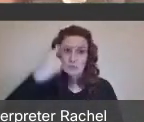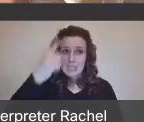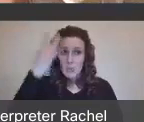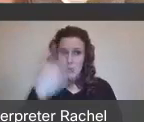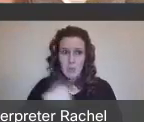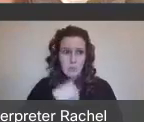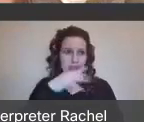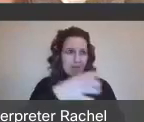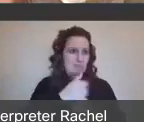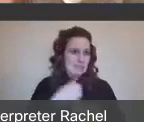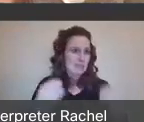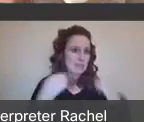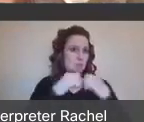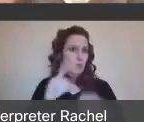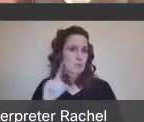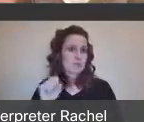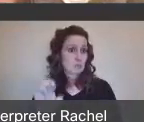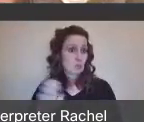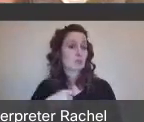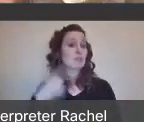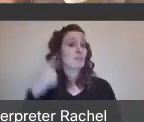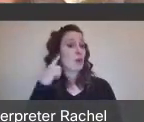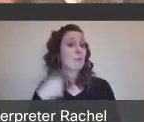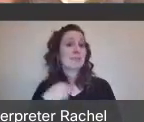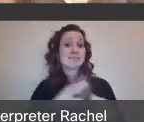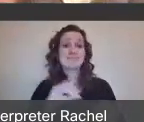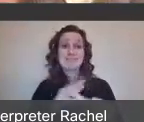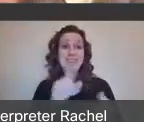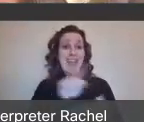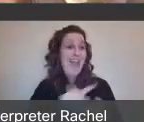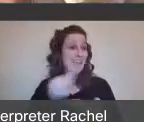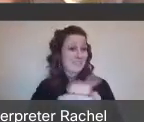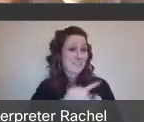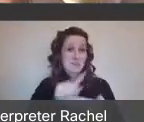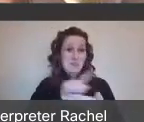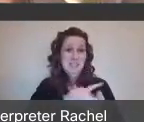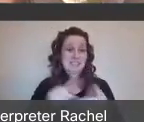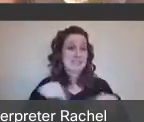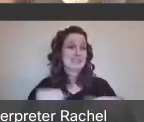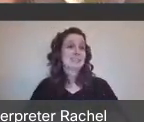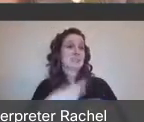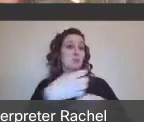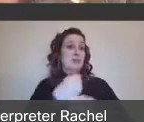more doses. You have heard me say this every week since we started getting vaccine, that we